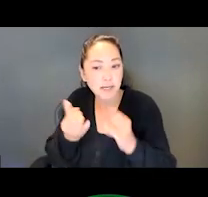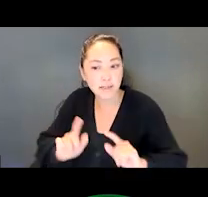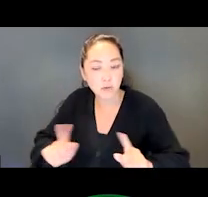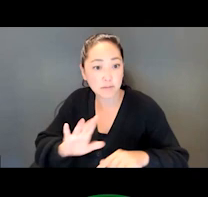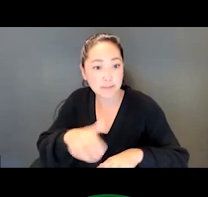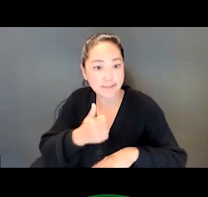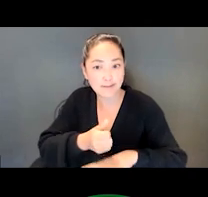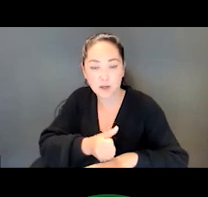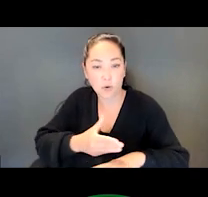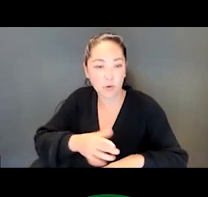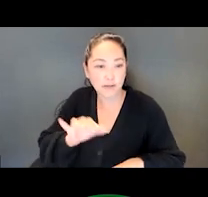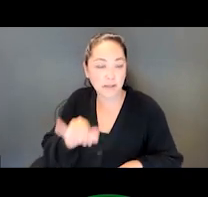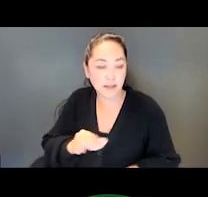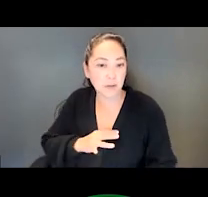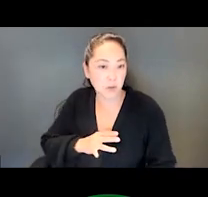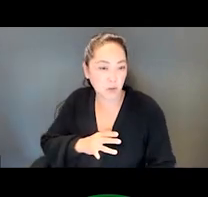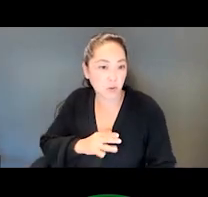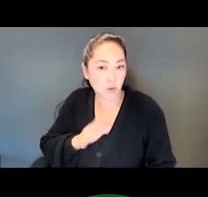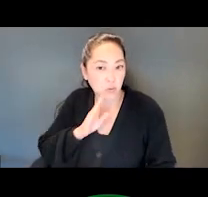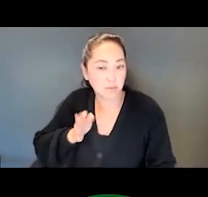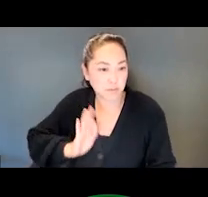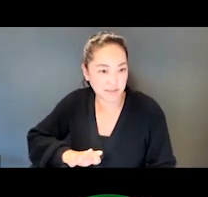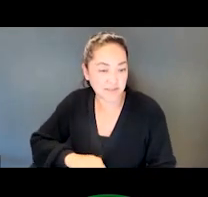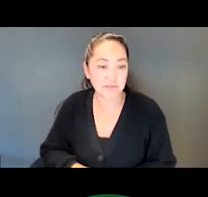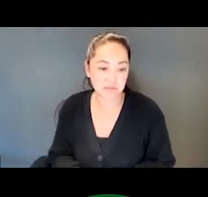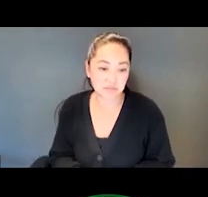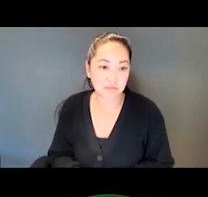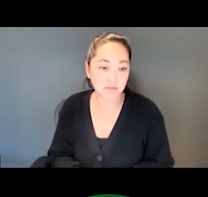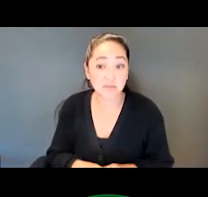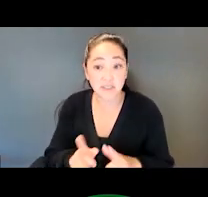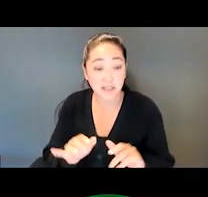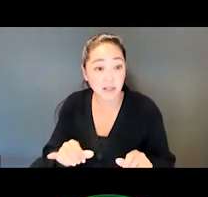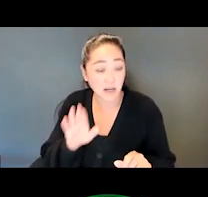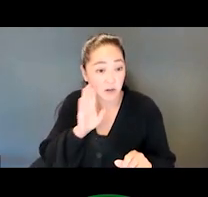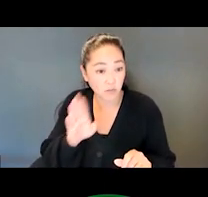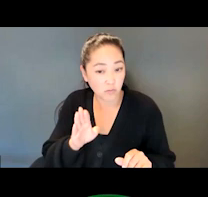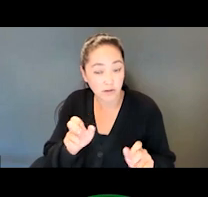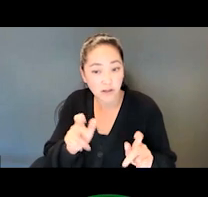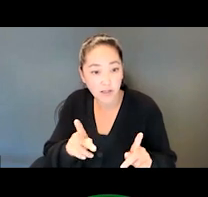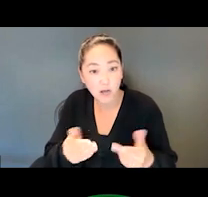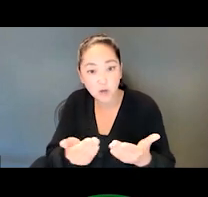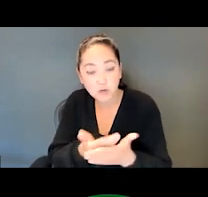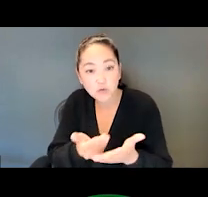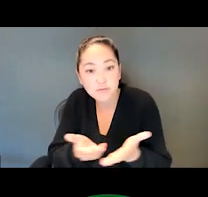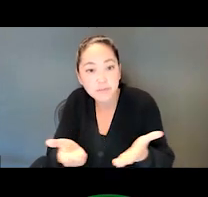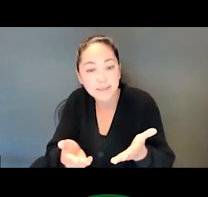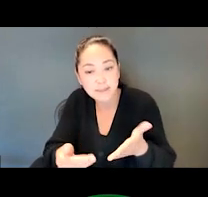things to come. Absolutely. That's good. Yeah. Yes. Yes, sir. I'm not here. Thank you. I would like to add some stuff. Thank you.